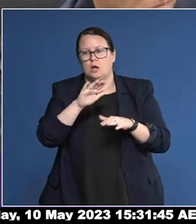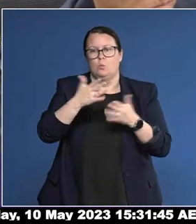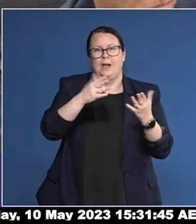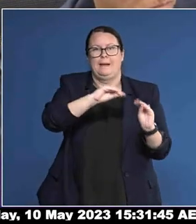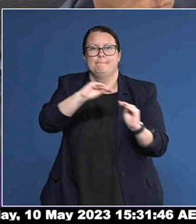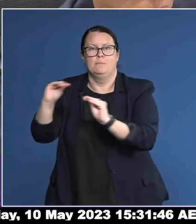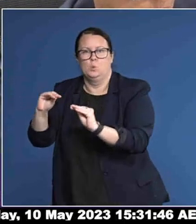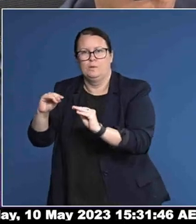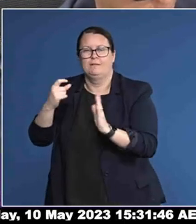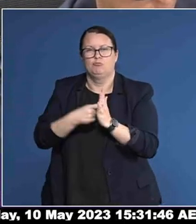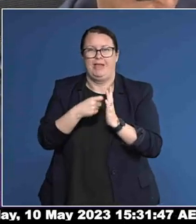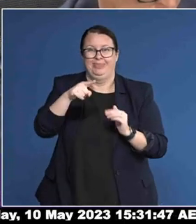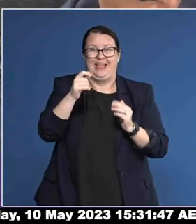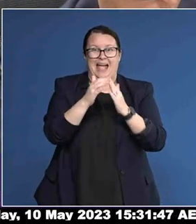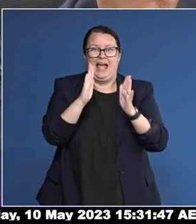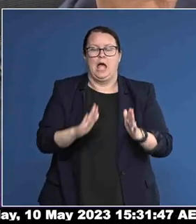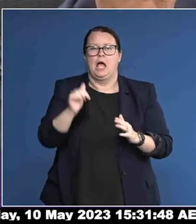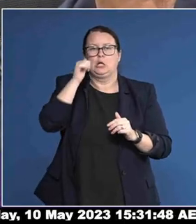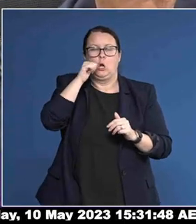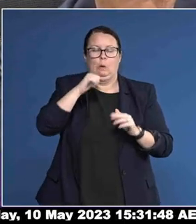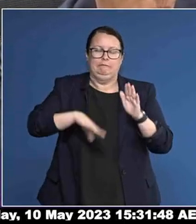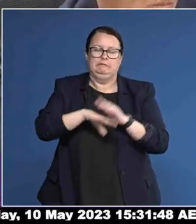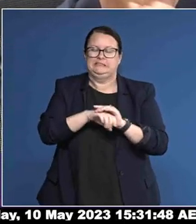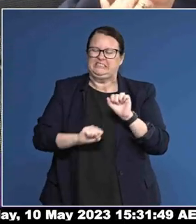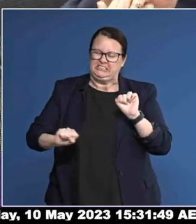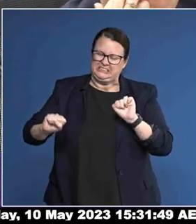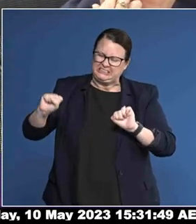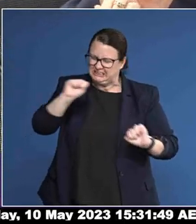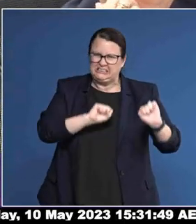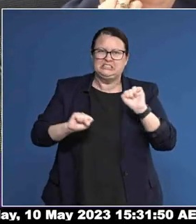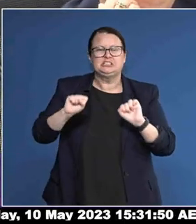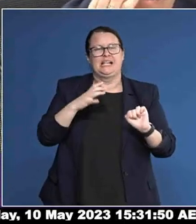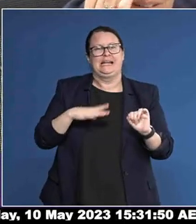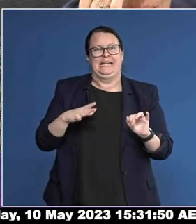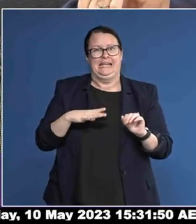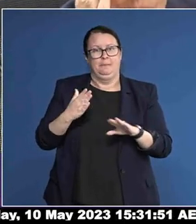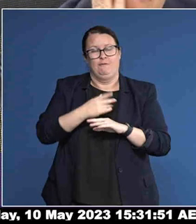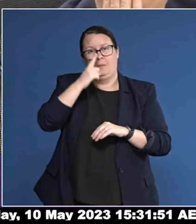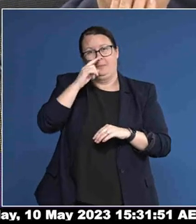require a significant deep clean to make it habitable for them; is that right? No.